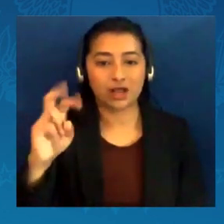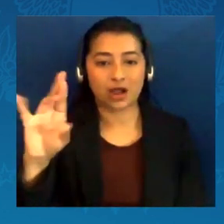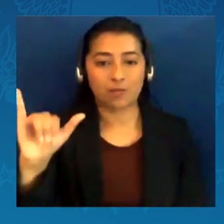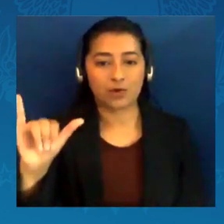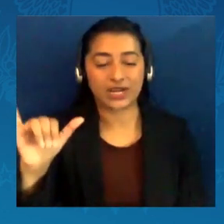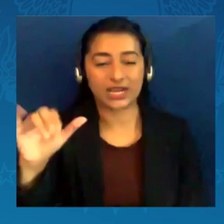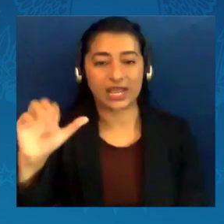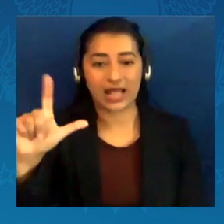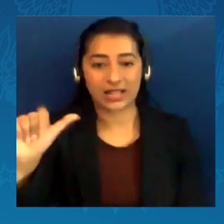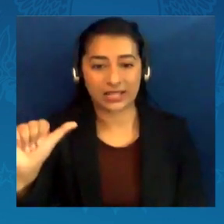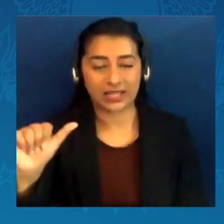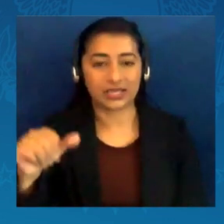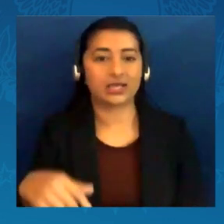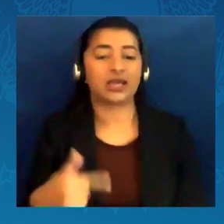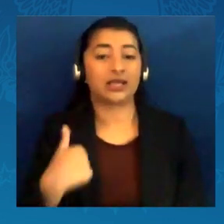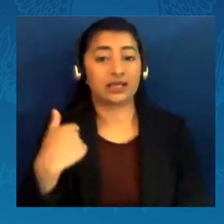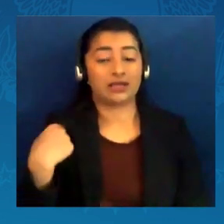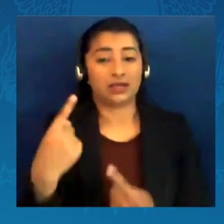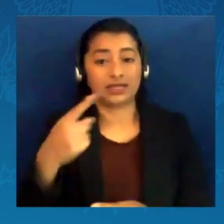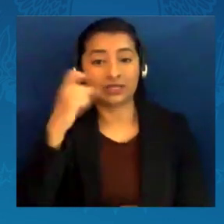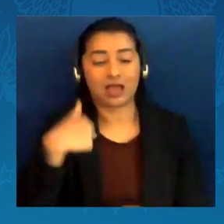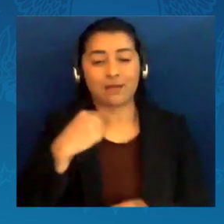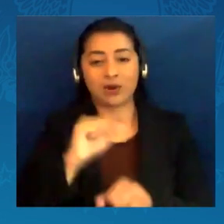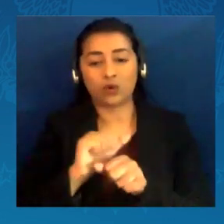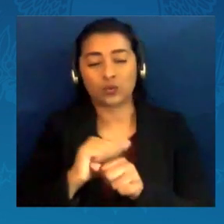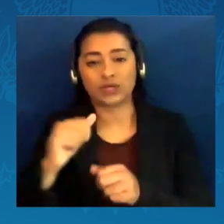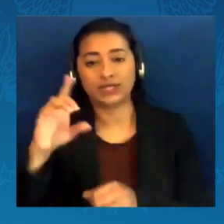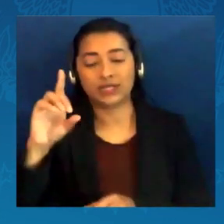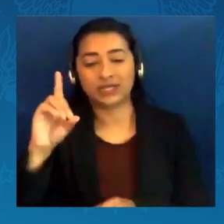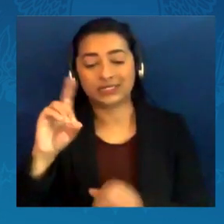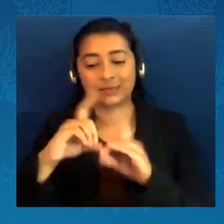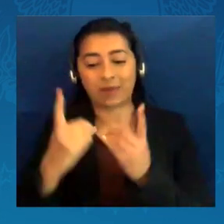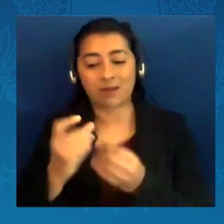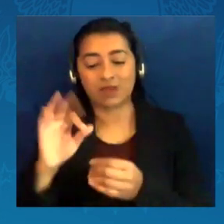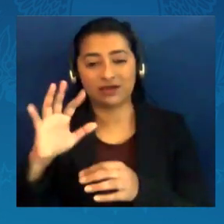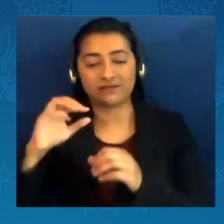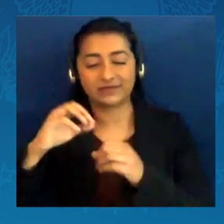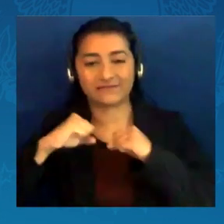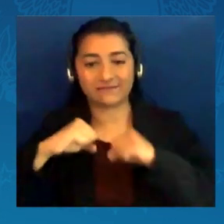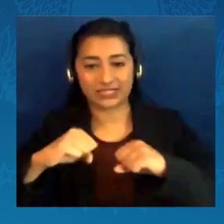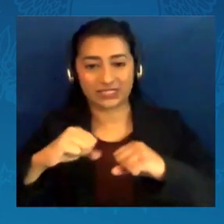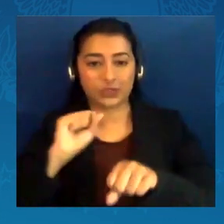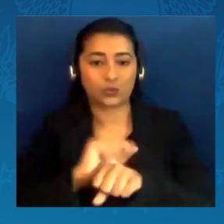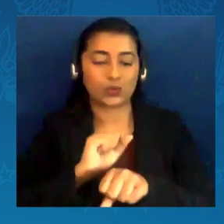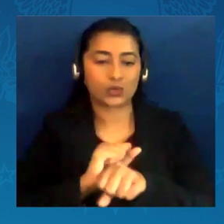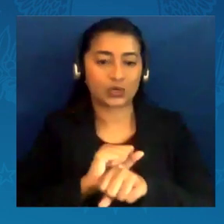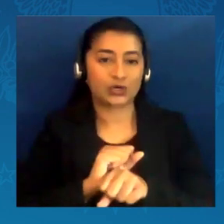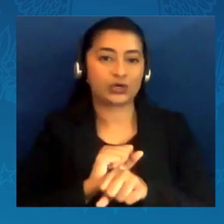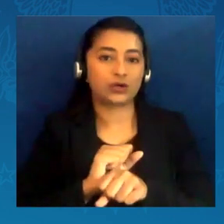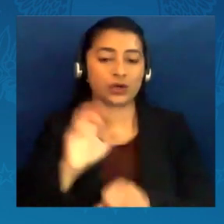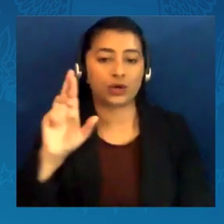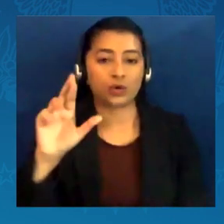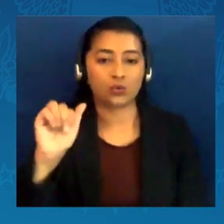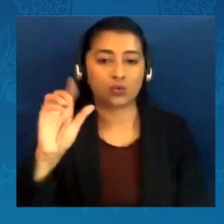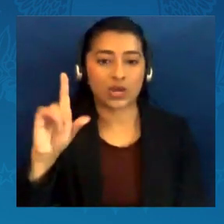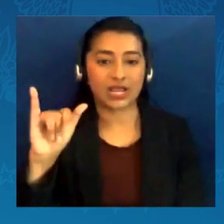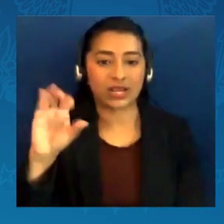with the Department of Defense and research labs working on using radioactive isotopes to create batteries, basically.